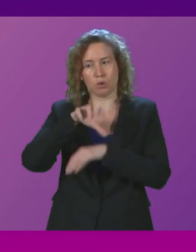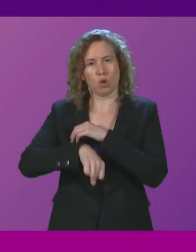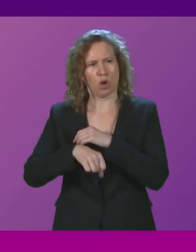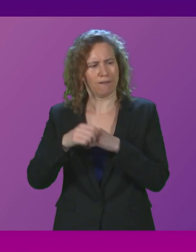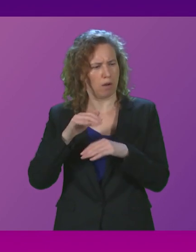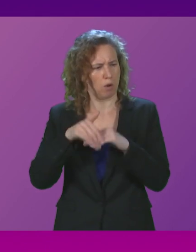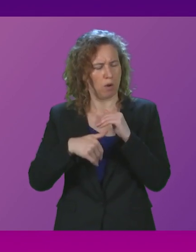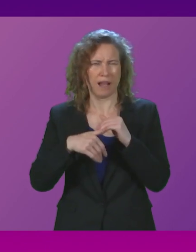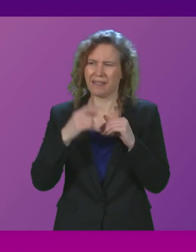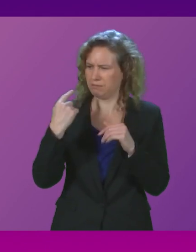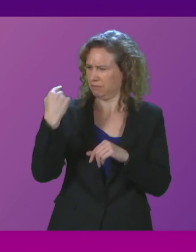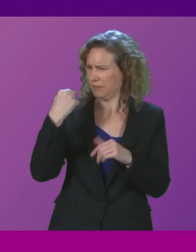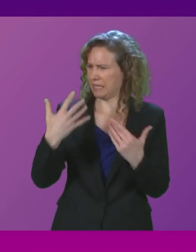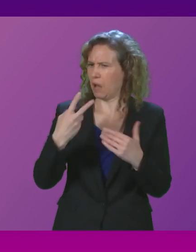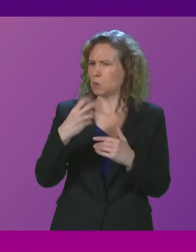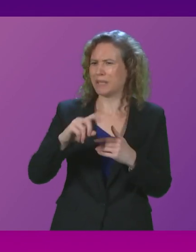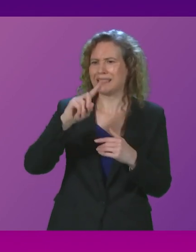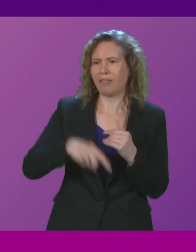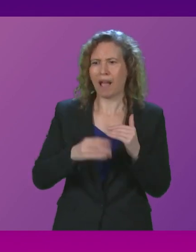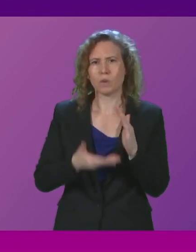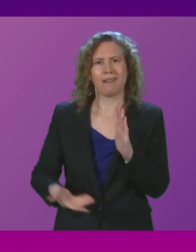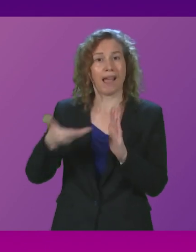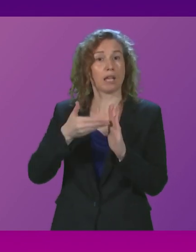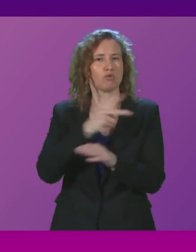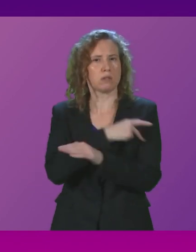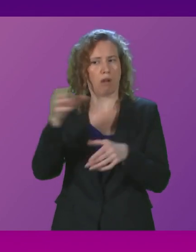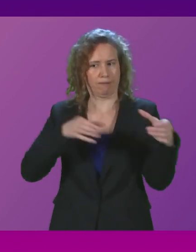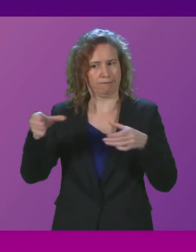More than 20,000 additional staff have been recruited in that period.